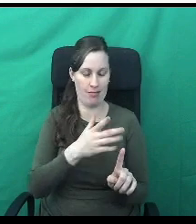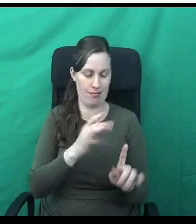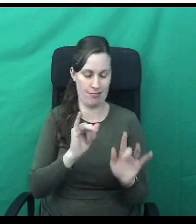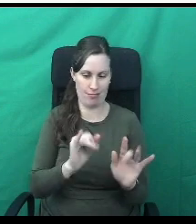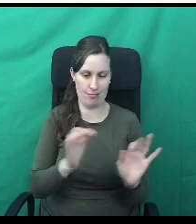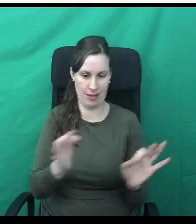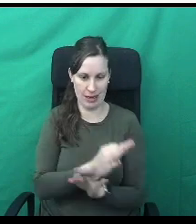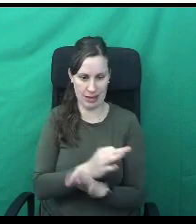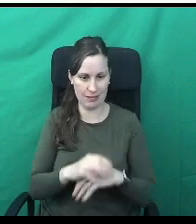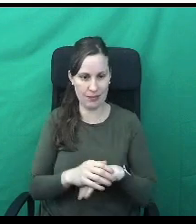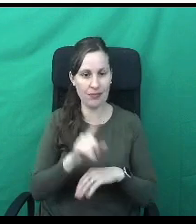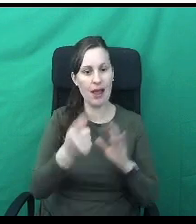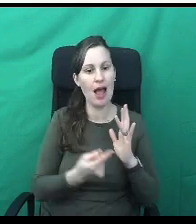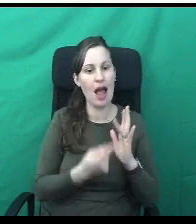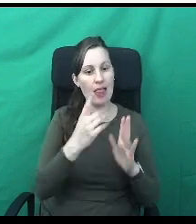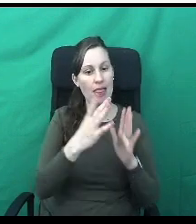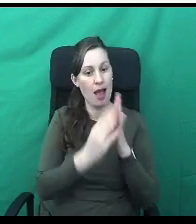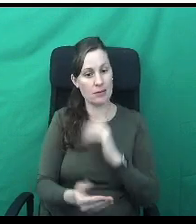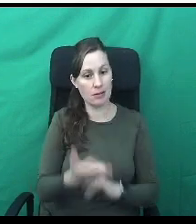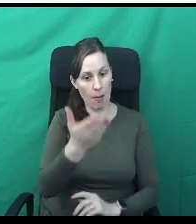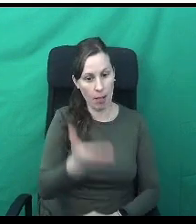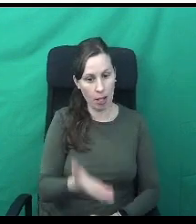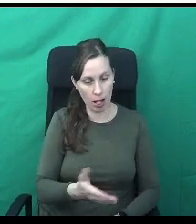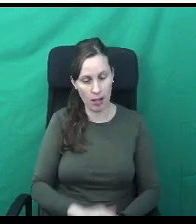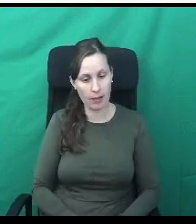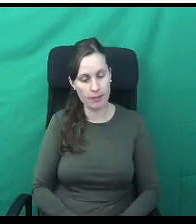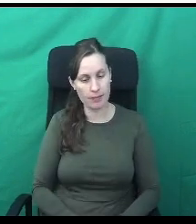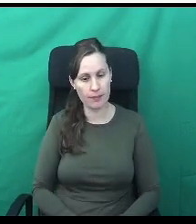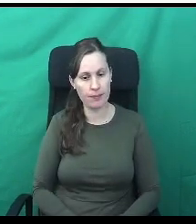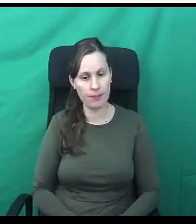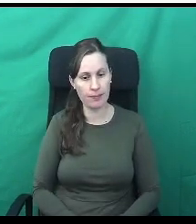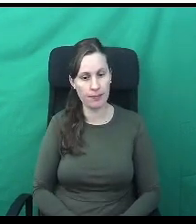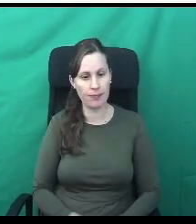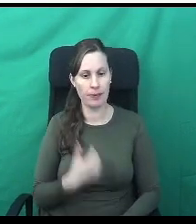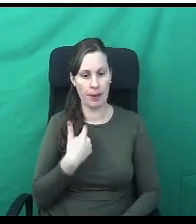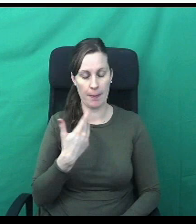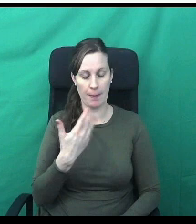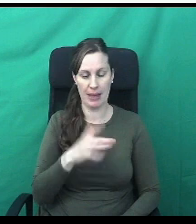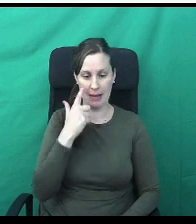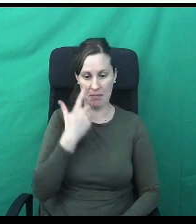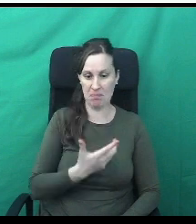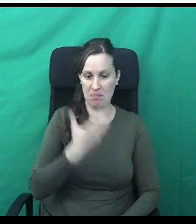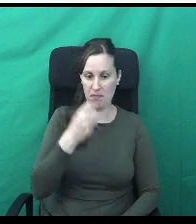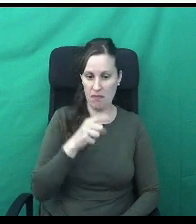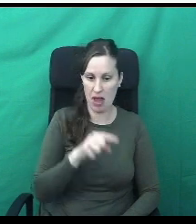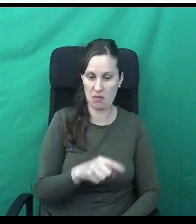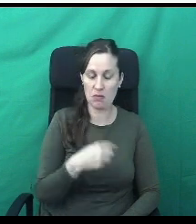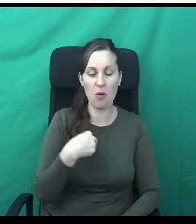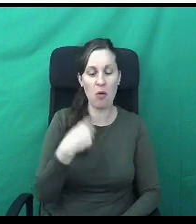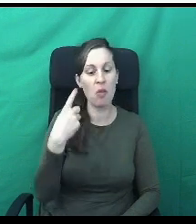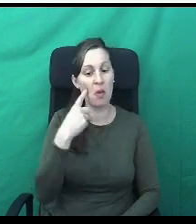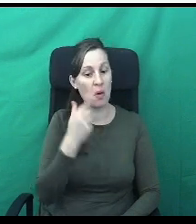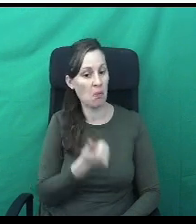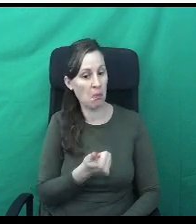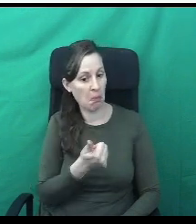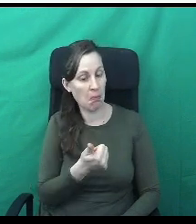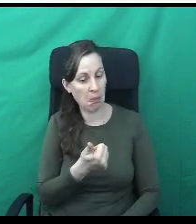Another example I've got here that I came across which I thought was great or really awful.